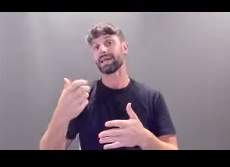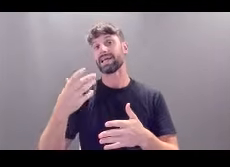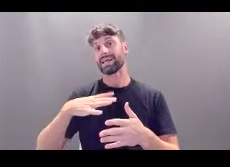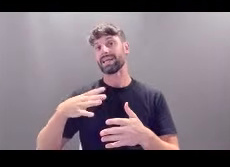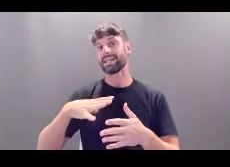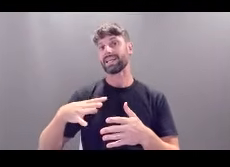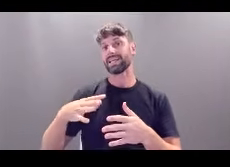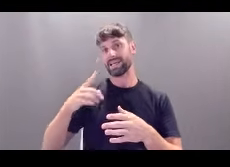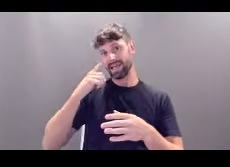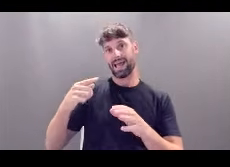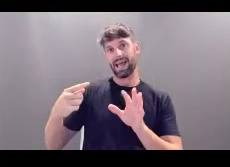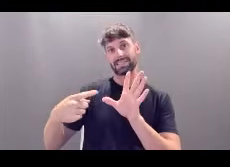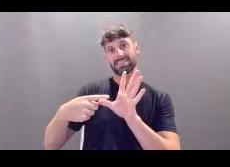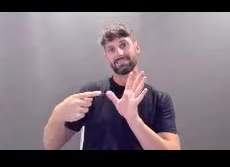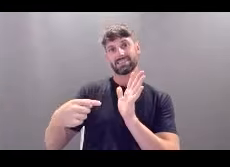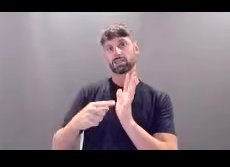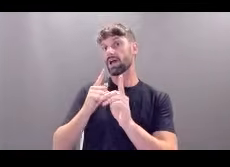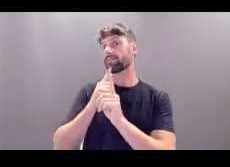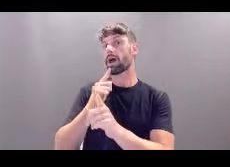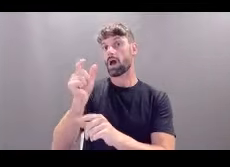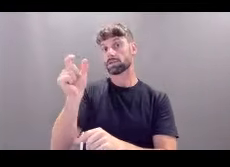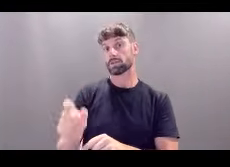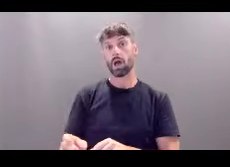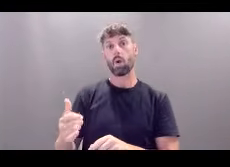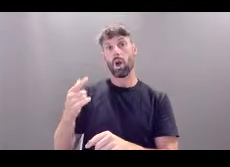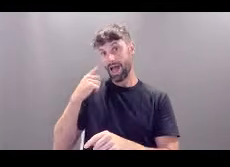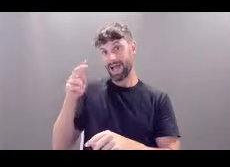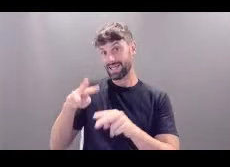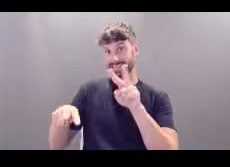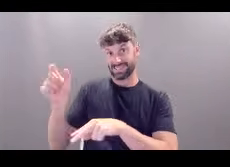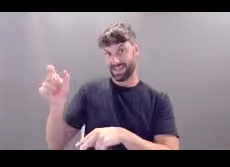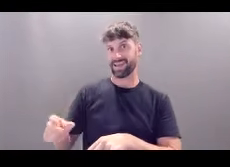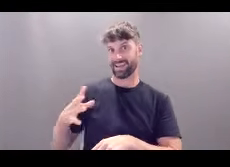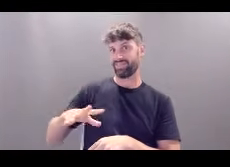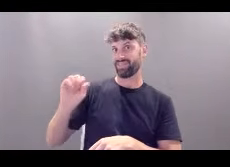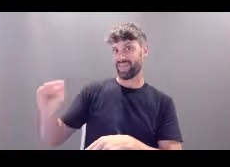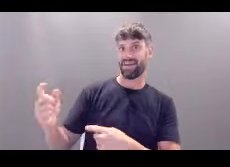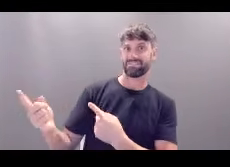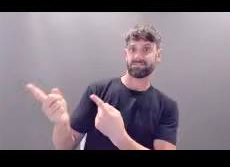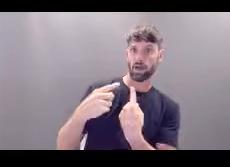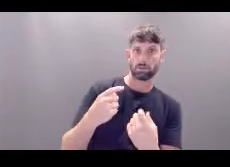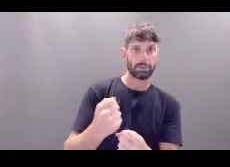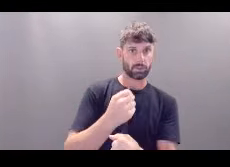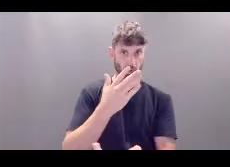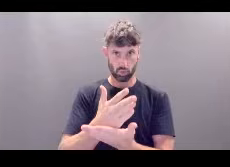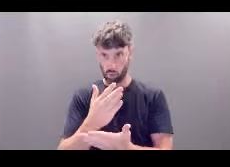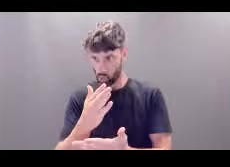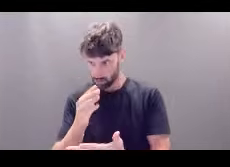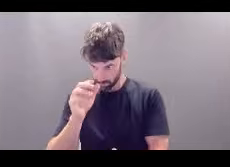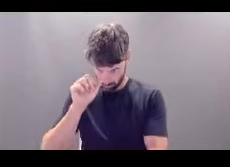technology advisor or assessor to ensure that the right item selection and good outcomes.